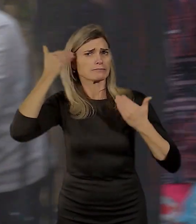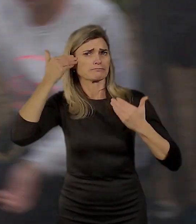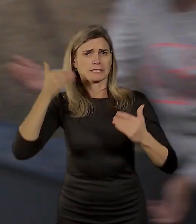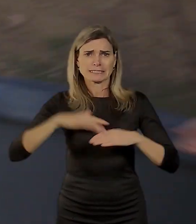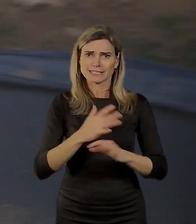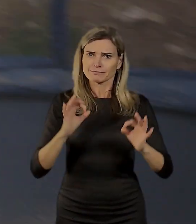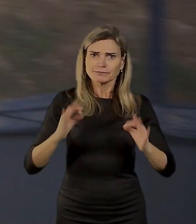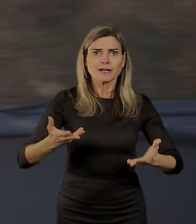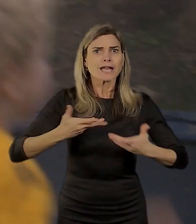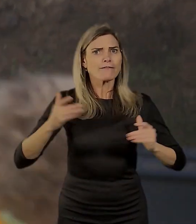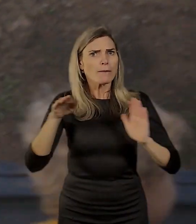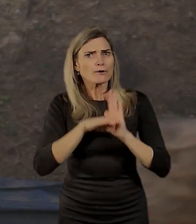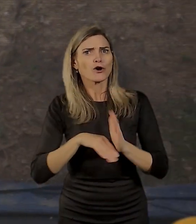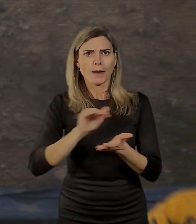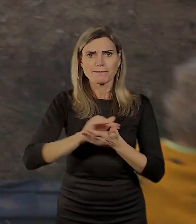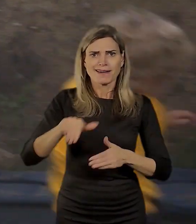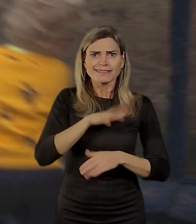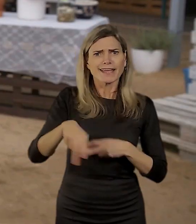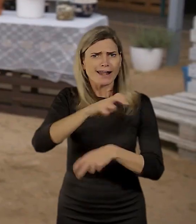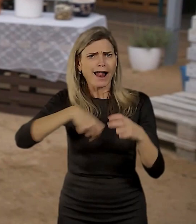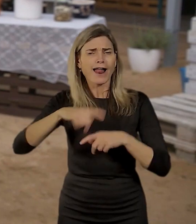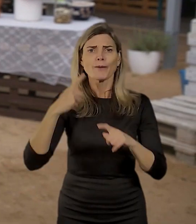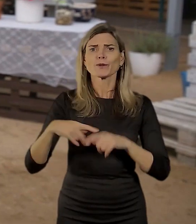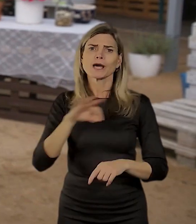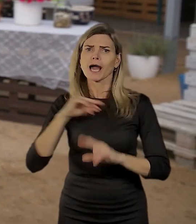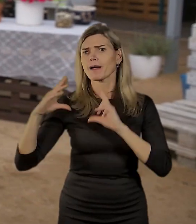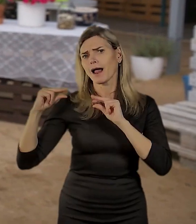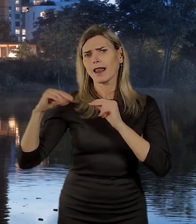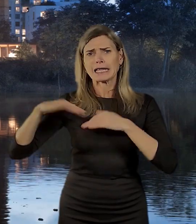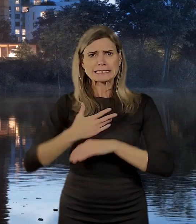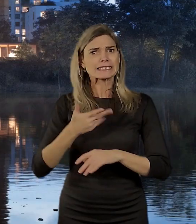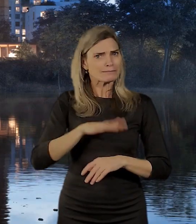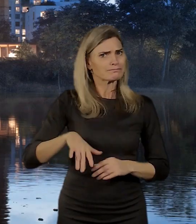a lively square with shops and a completely unique public space focused on nature,